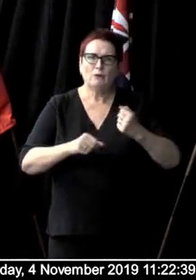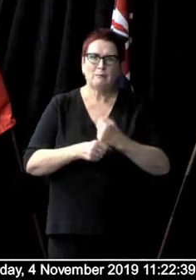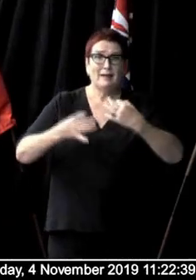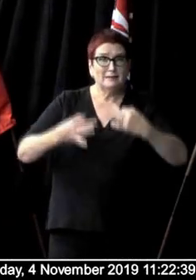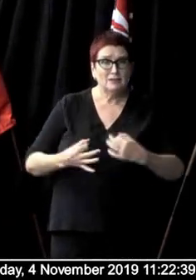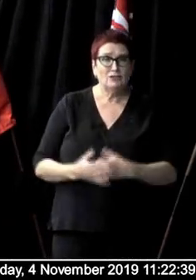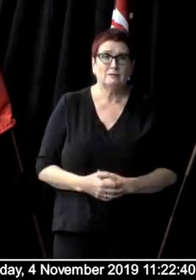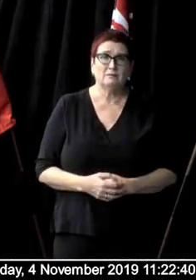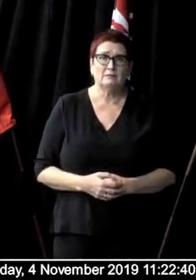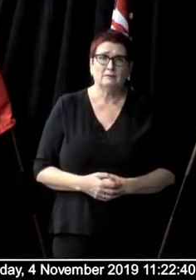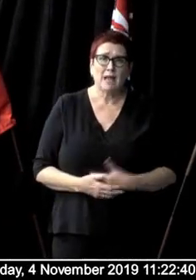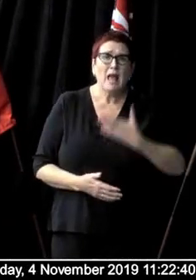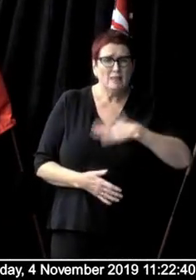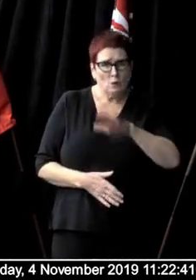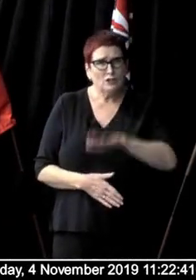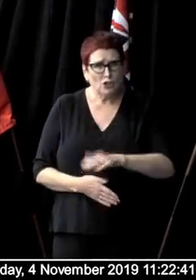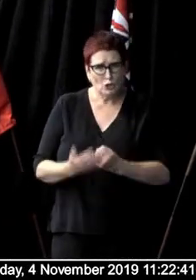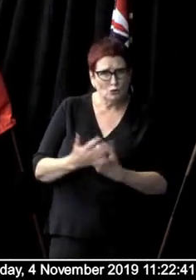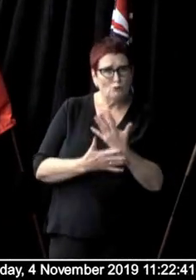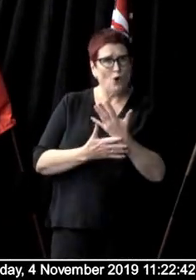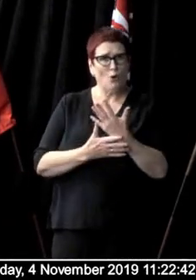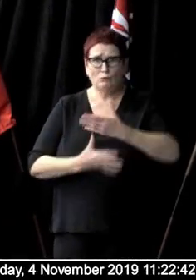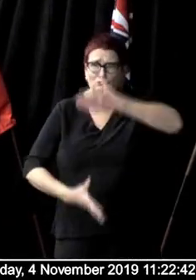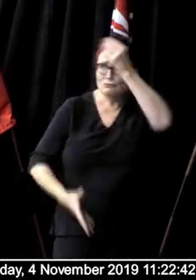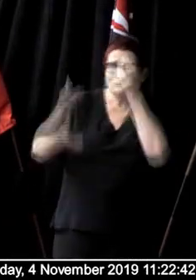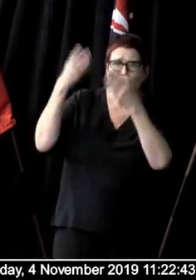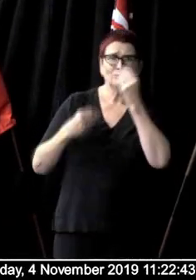for the personal growth of their child and enjoyment of school, down to more